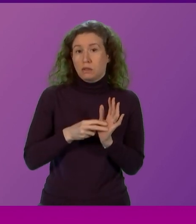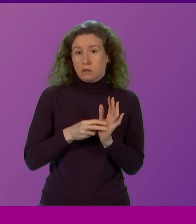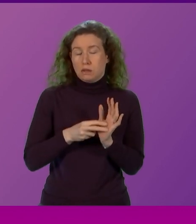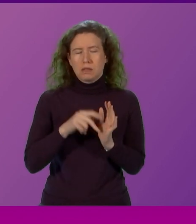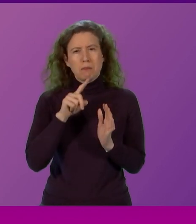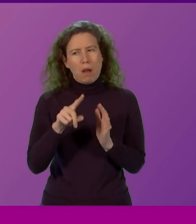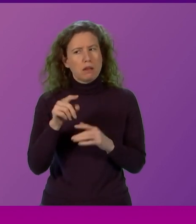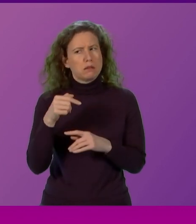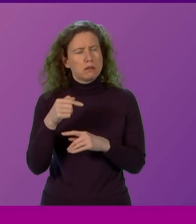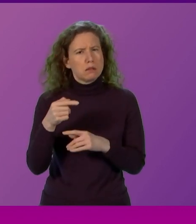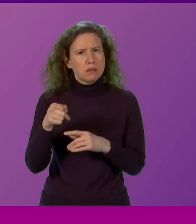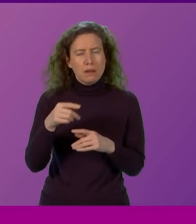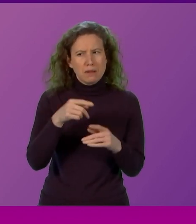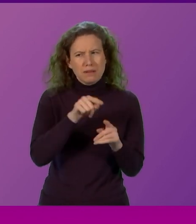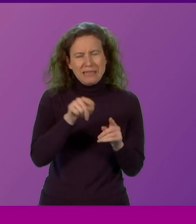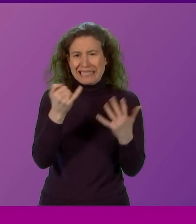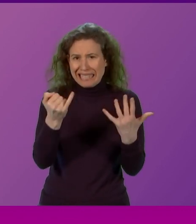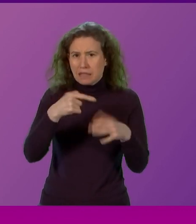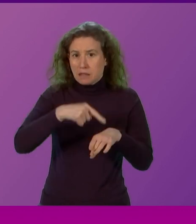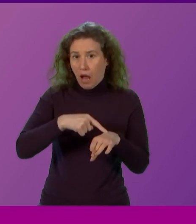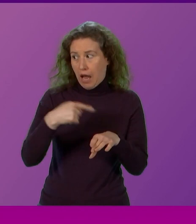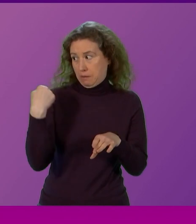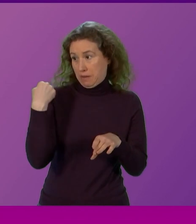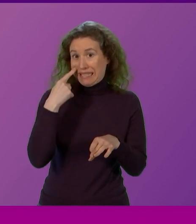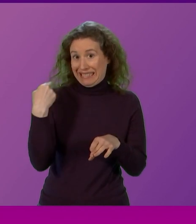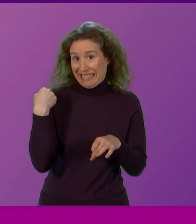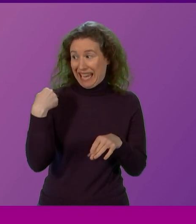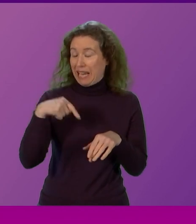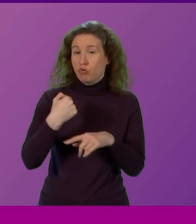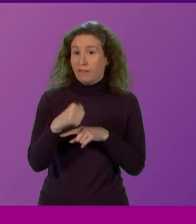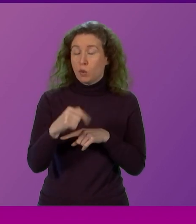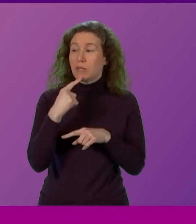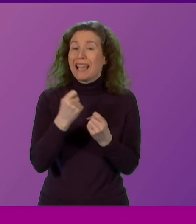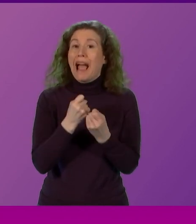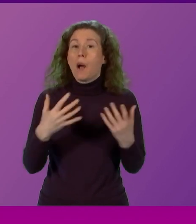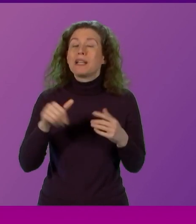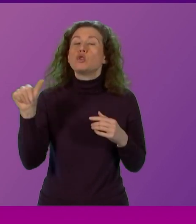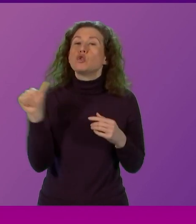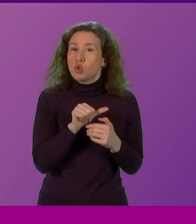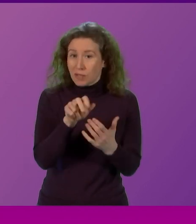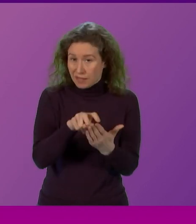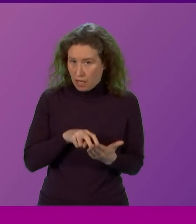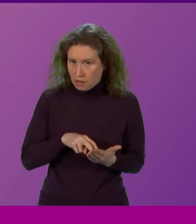she refused six times in the chamber yesterday to say how many businesses should have signed up.